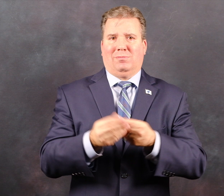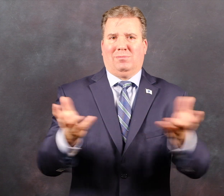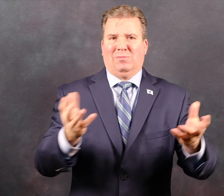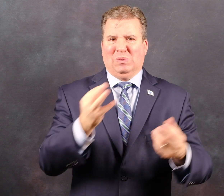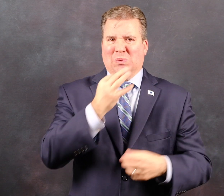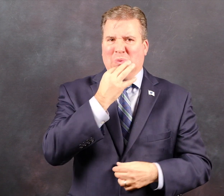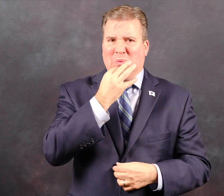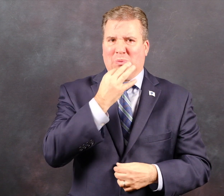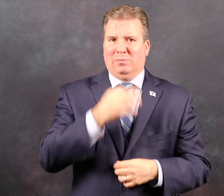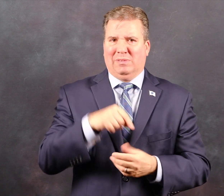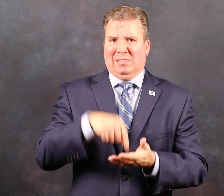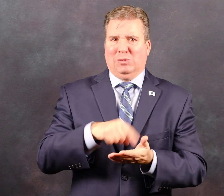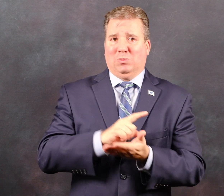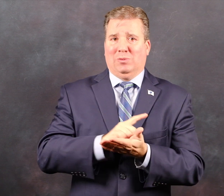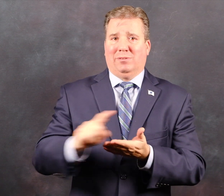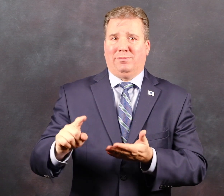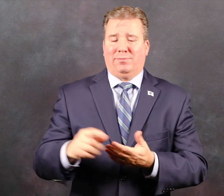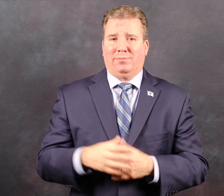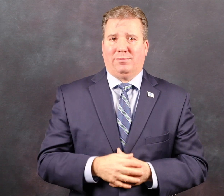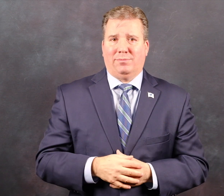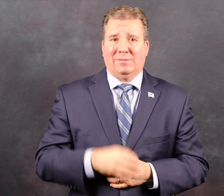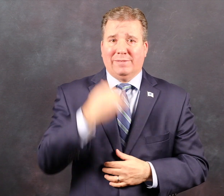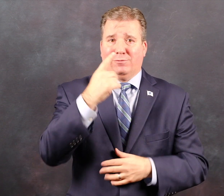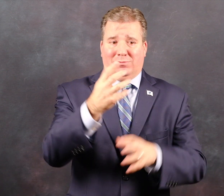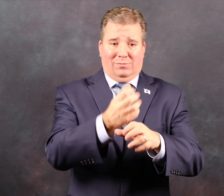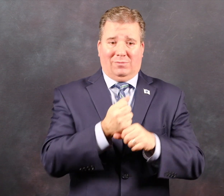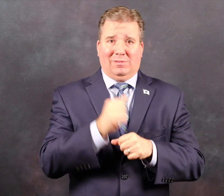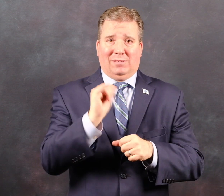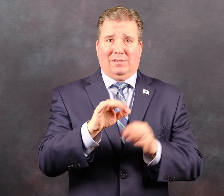for dissemination by the Statewide Advisory Council.